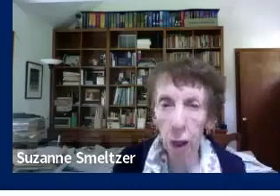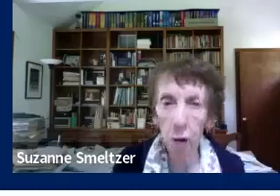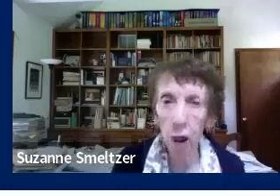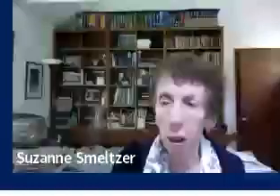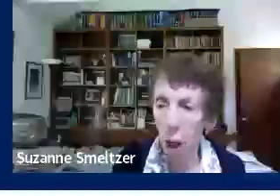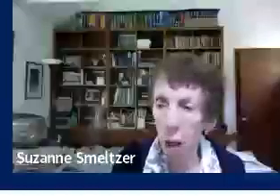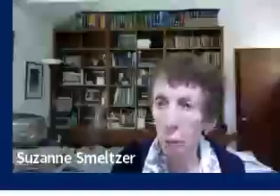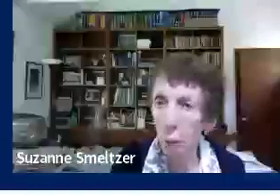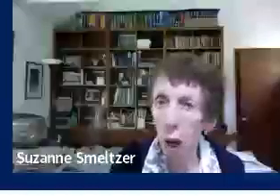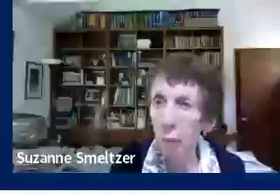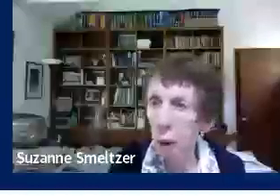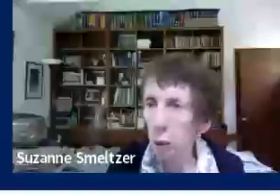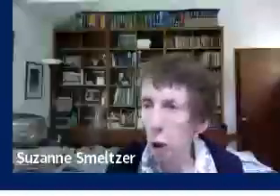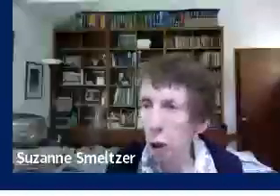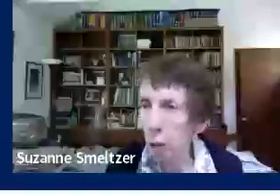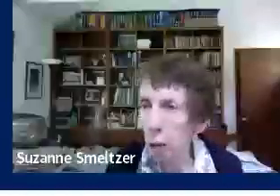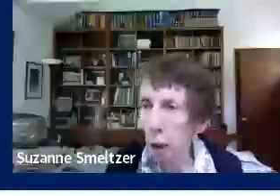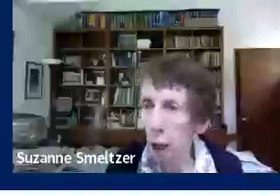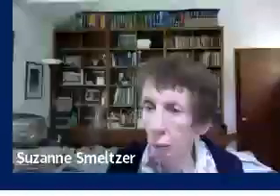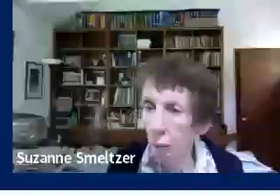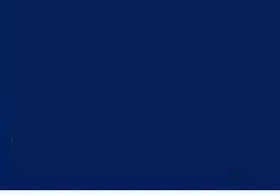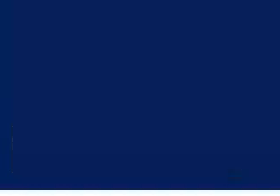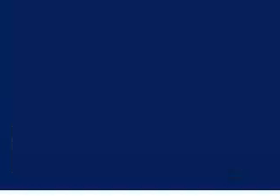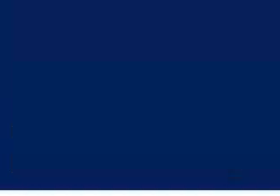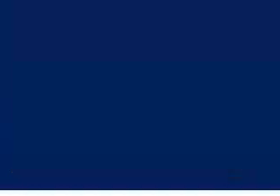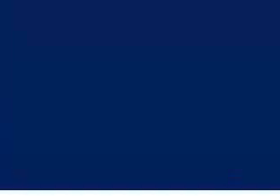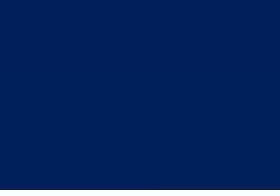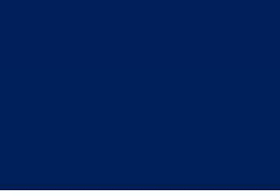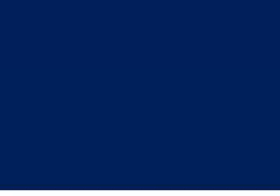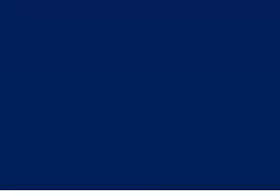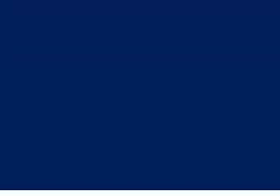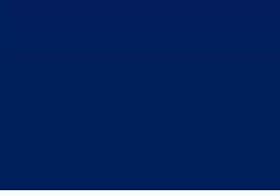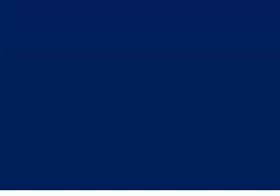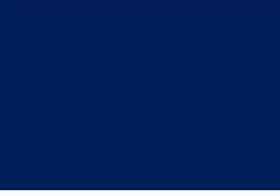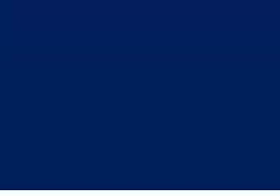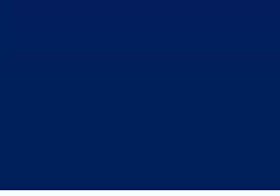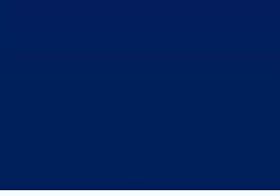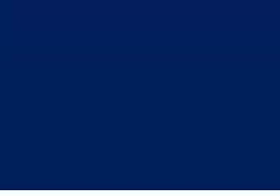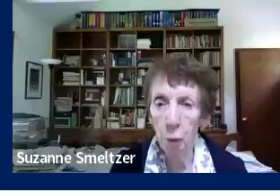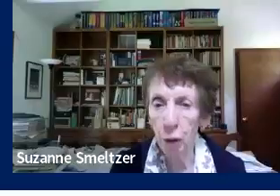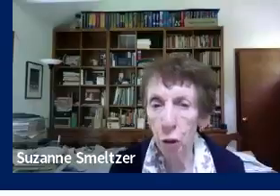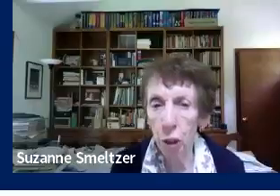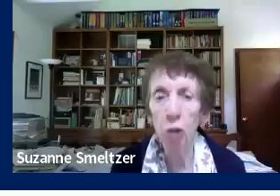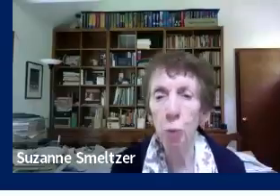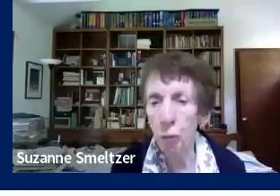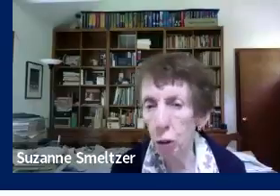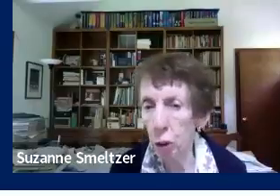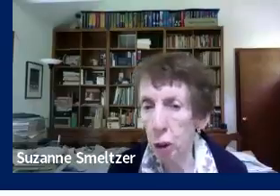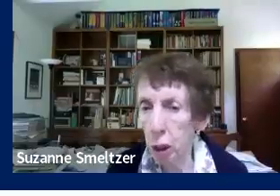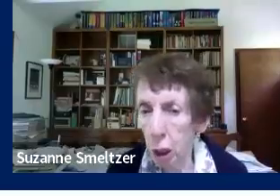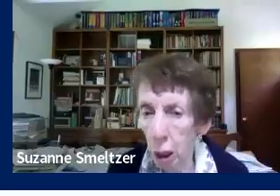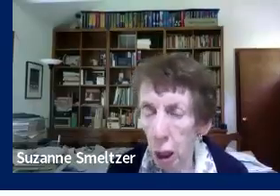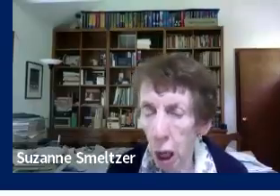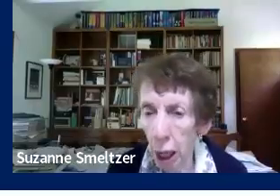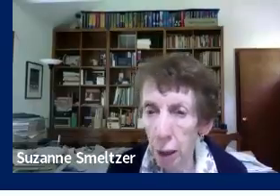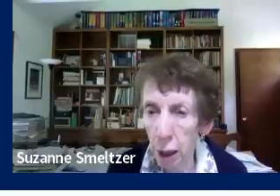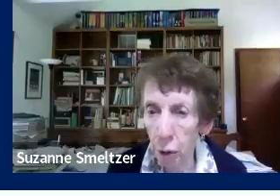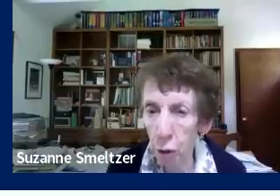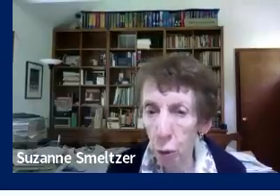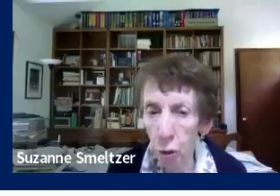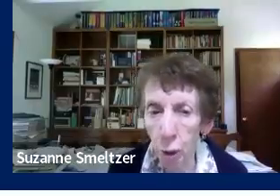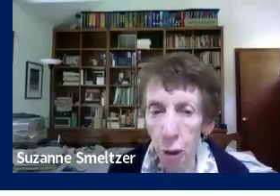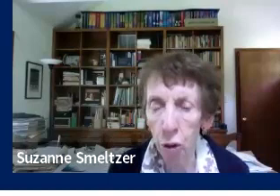Okay what I'm going to be talking about today is an interprofessional IDD virtual simulation